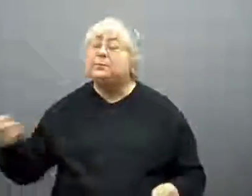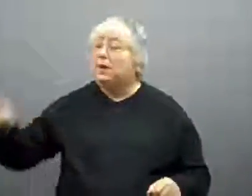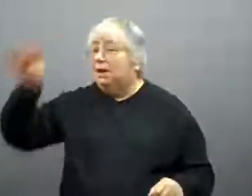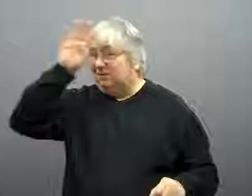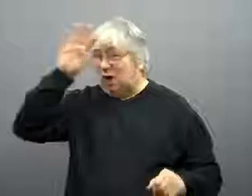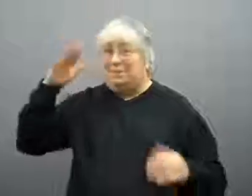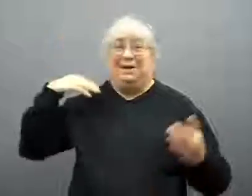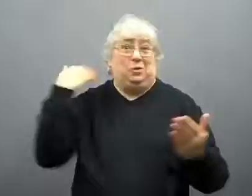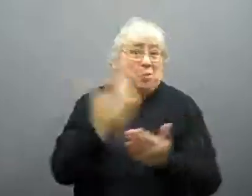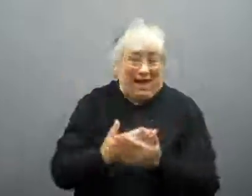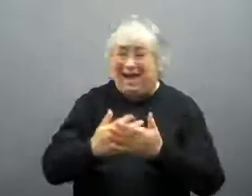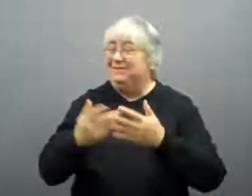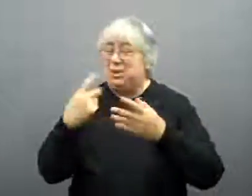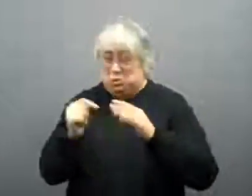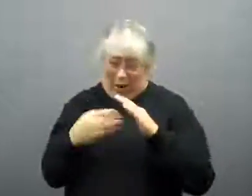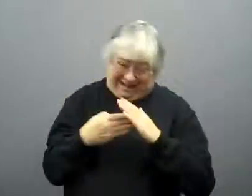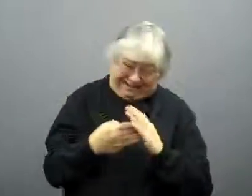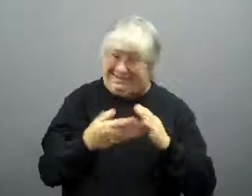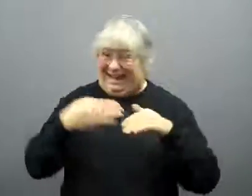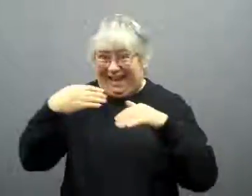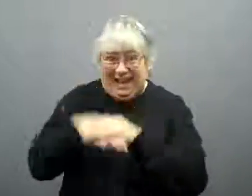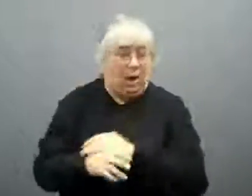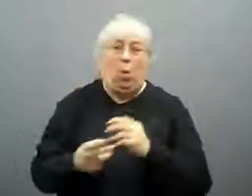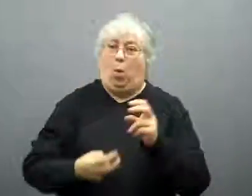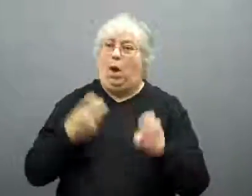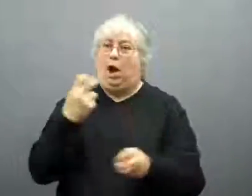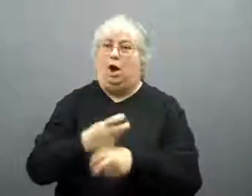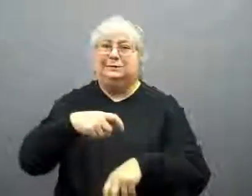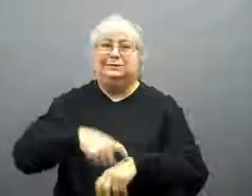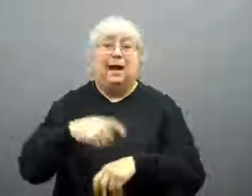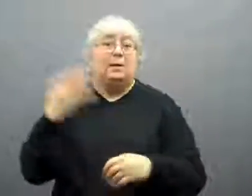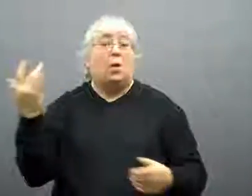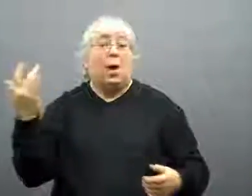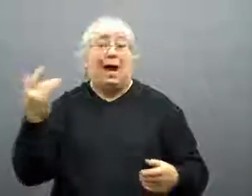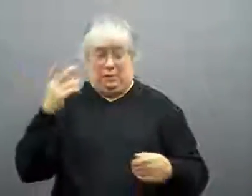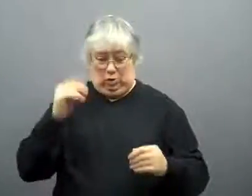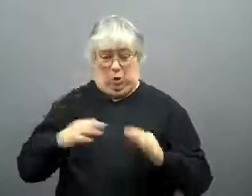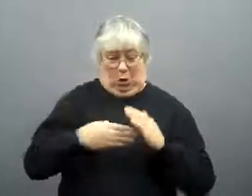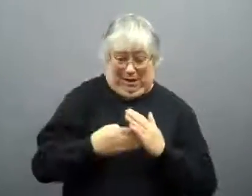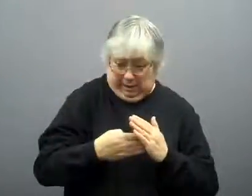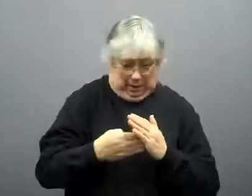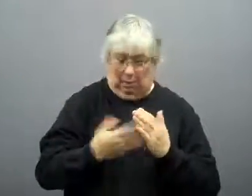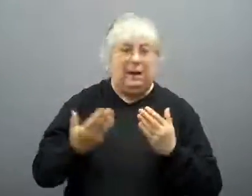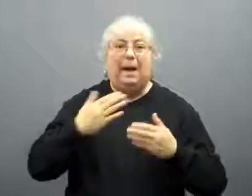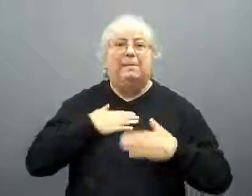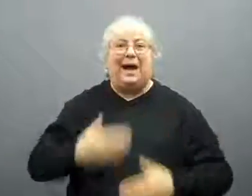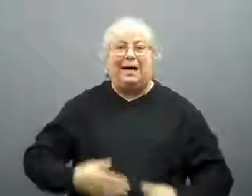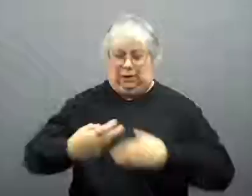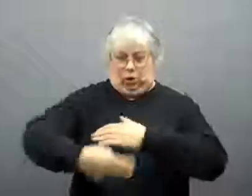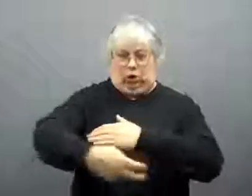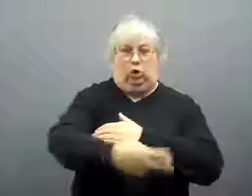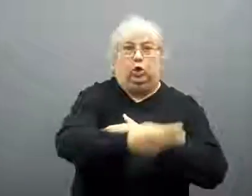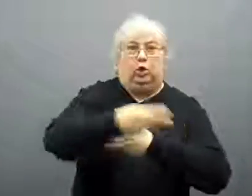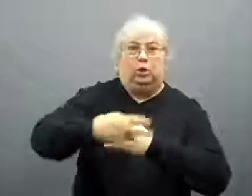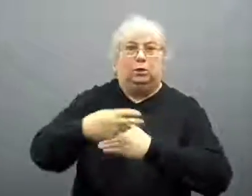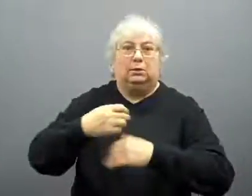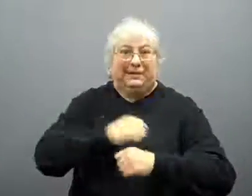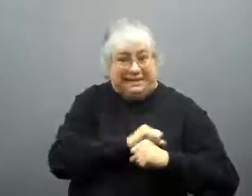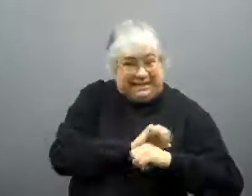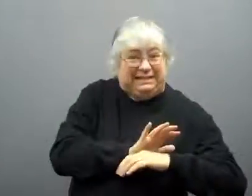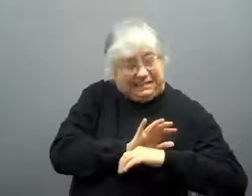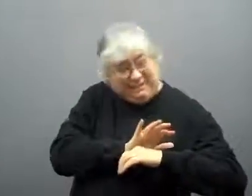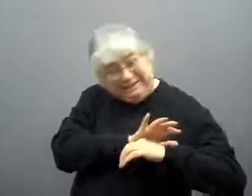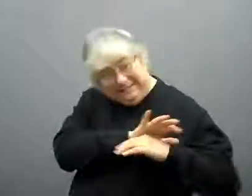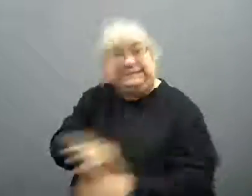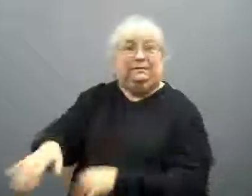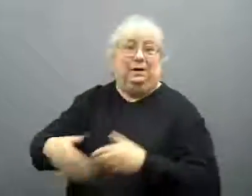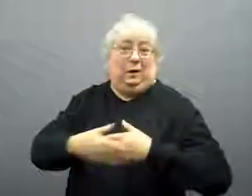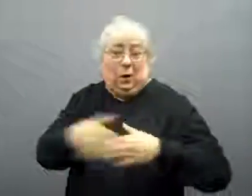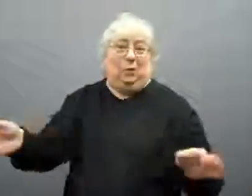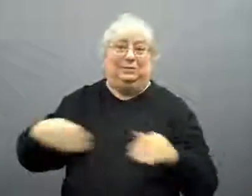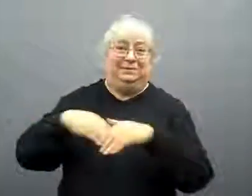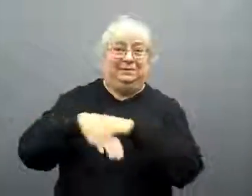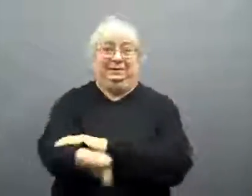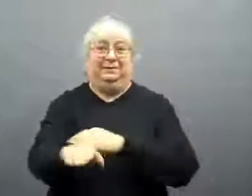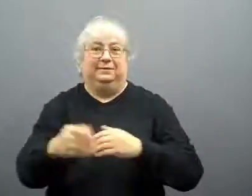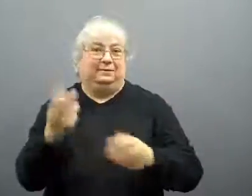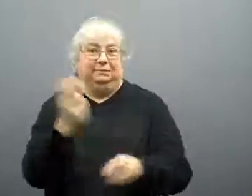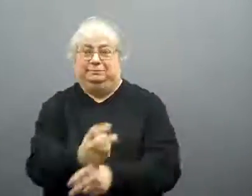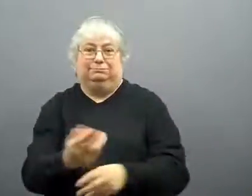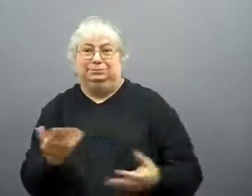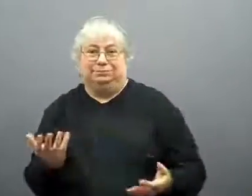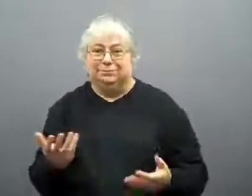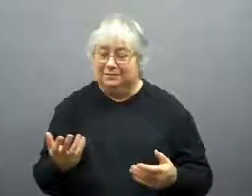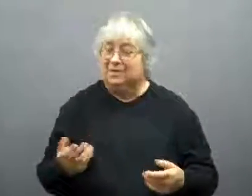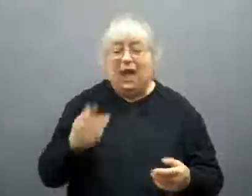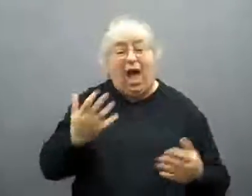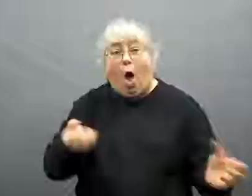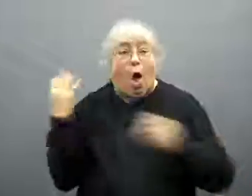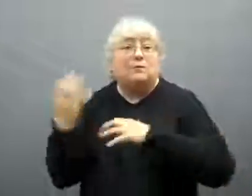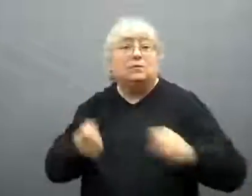Firefighters could not get in right away because bodies blocked the door.